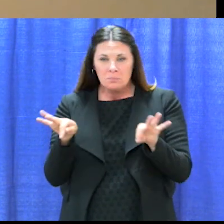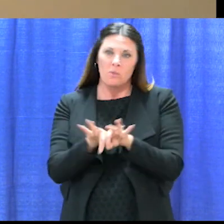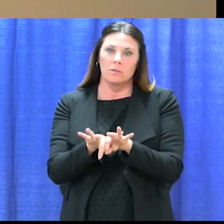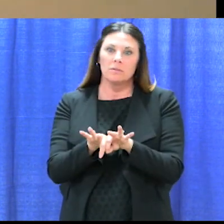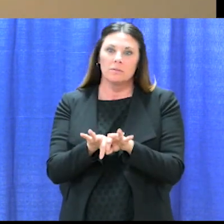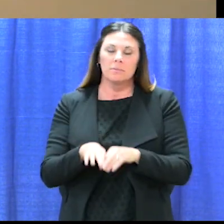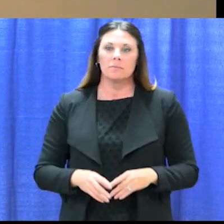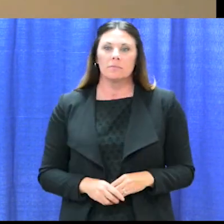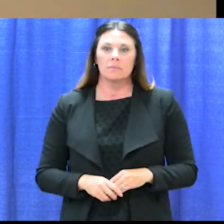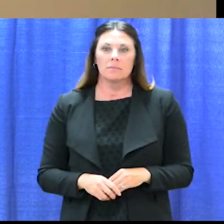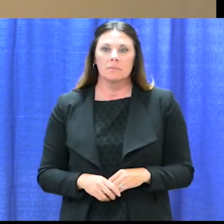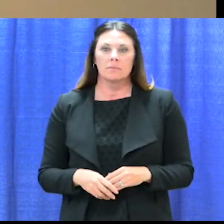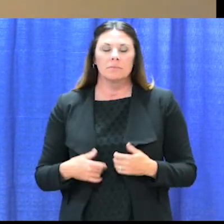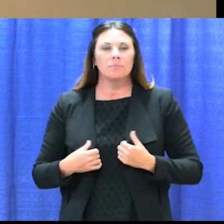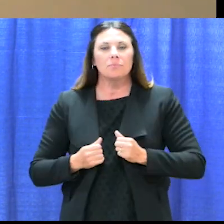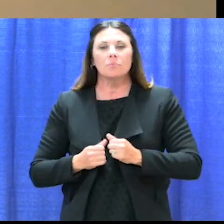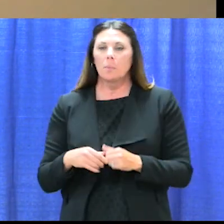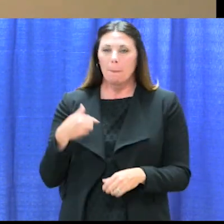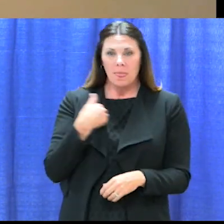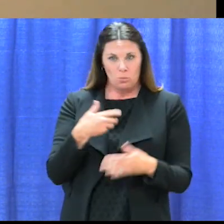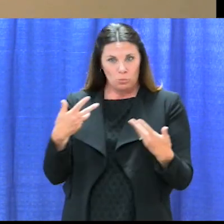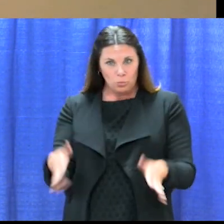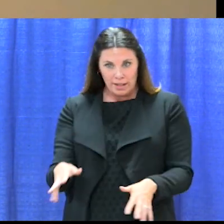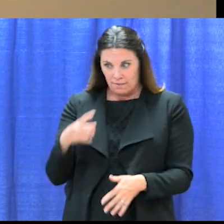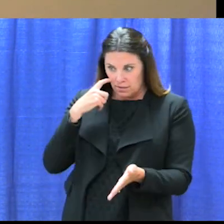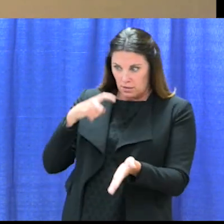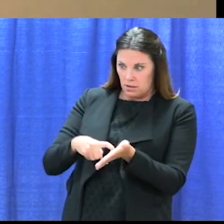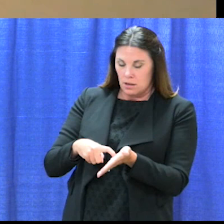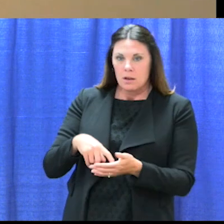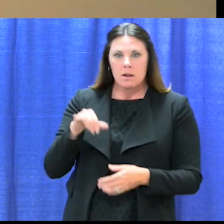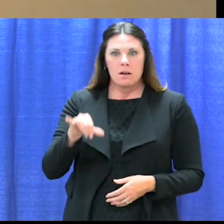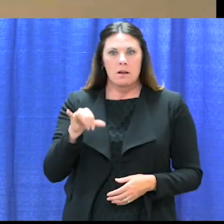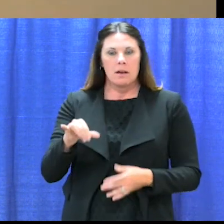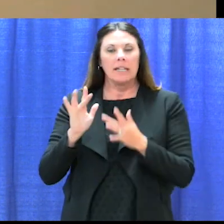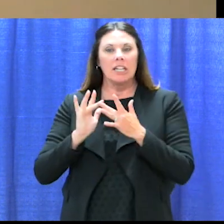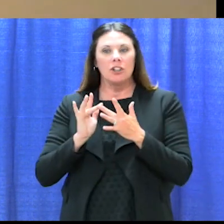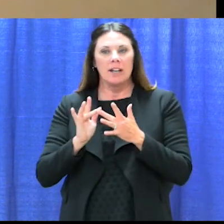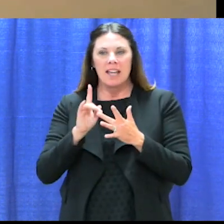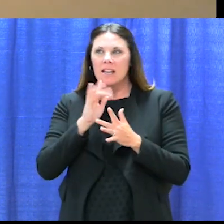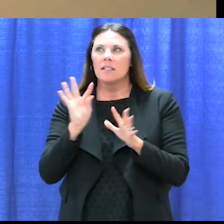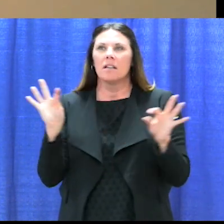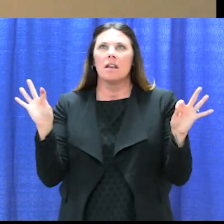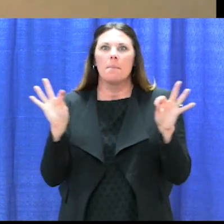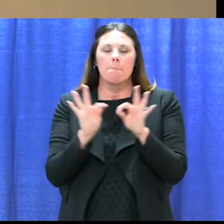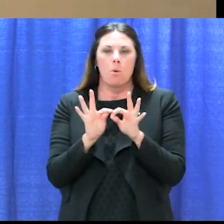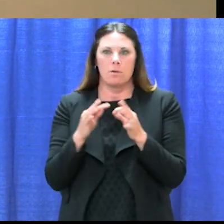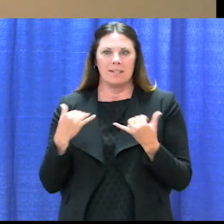We've seen the need for Internet during this time has been unprecedented.